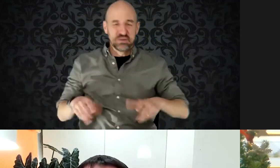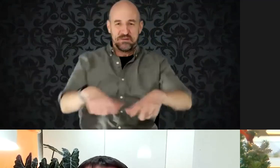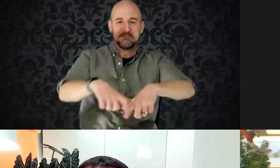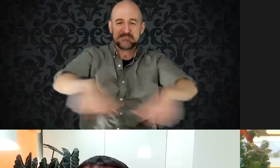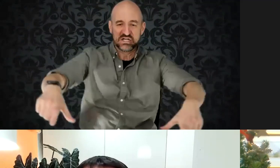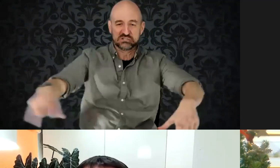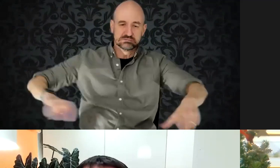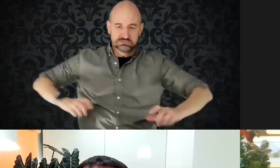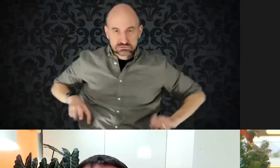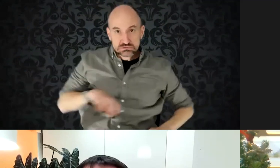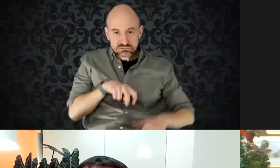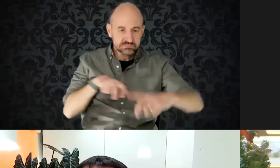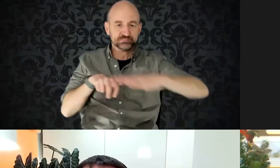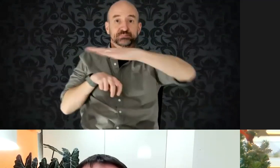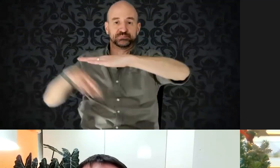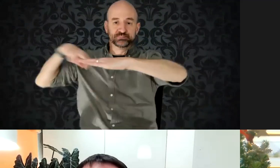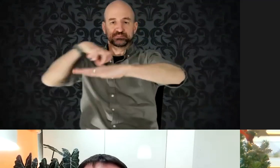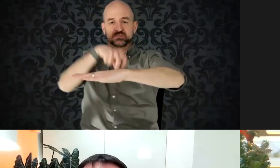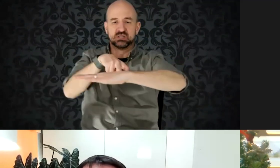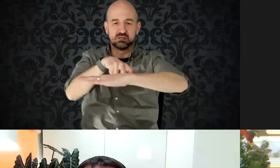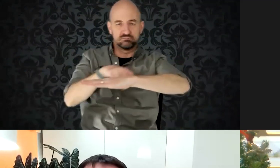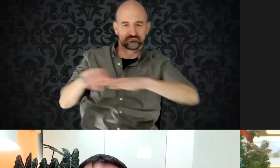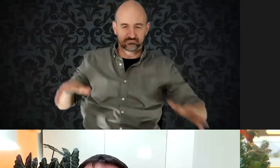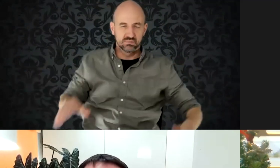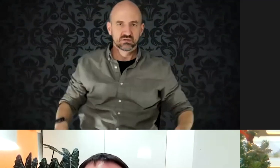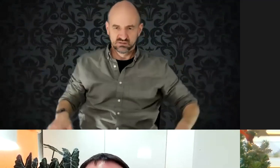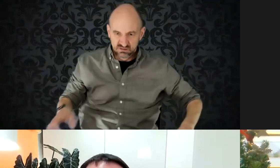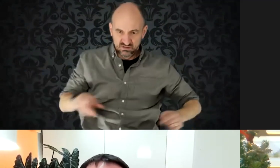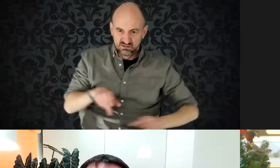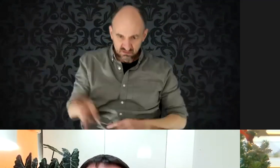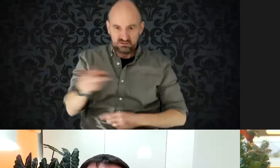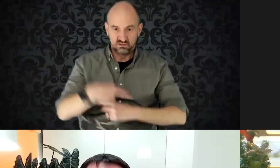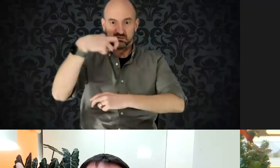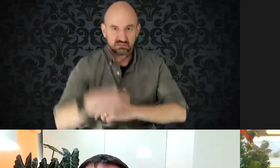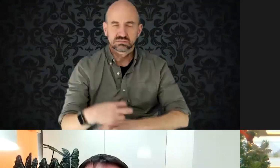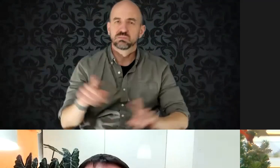the wheelchair to go, and also make sure that when you have those spaces, the wheelchair